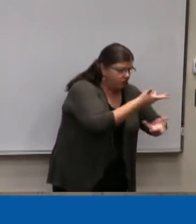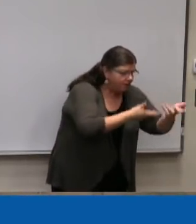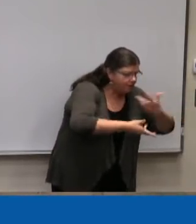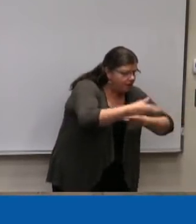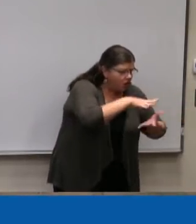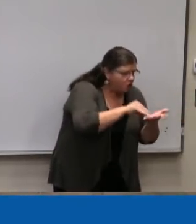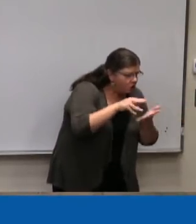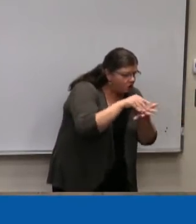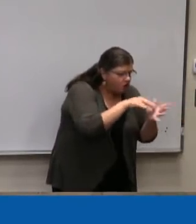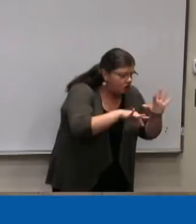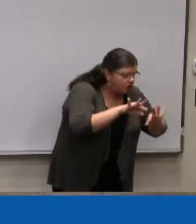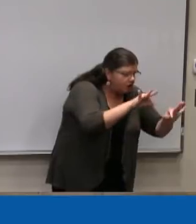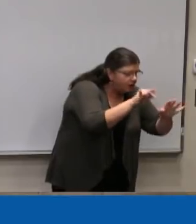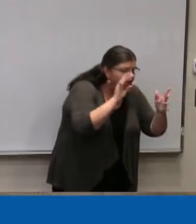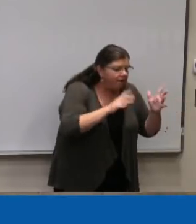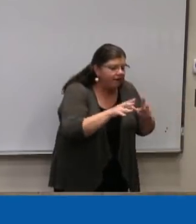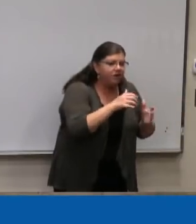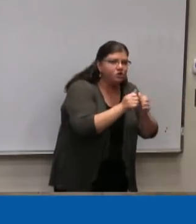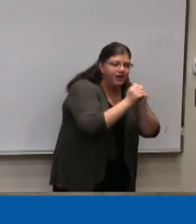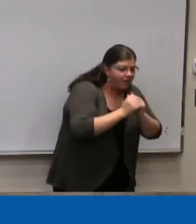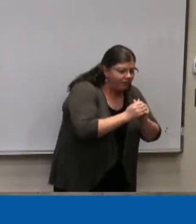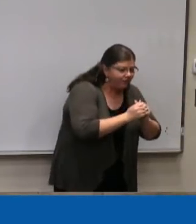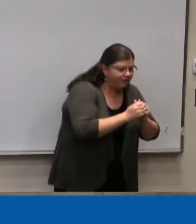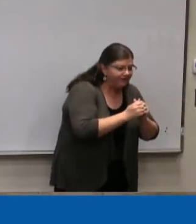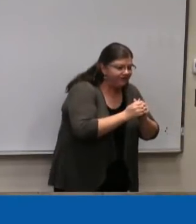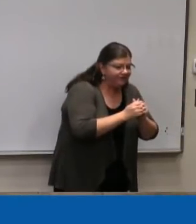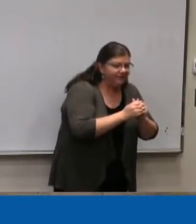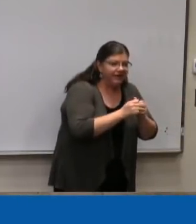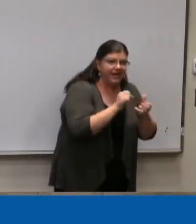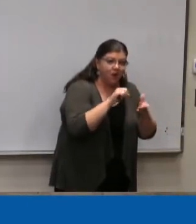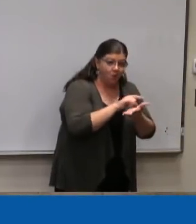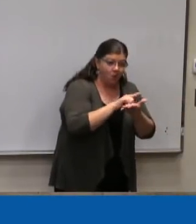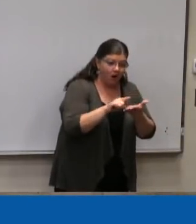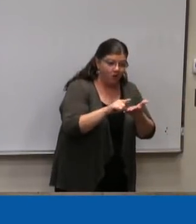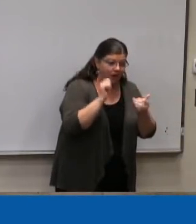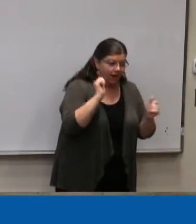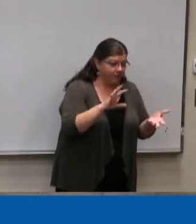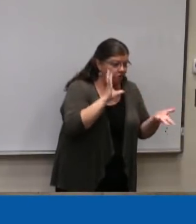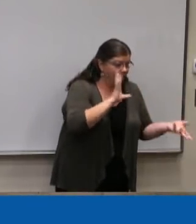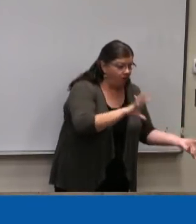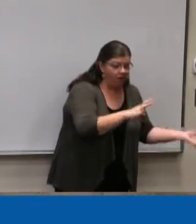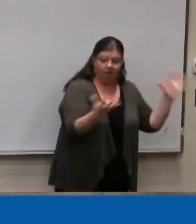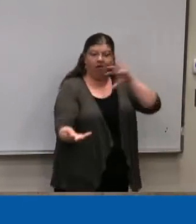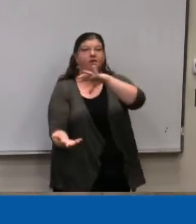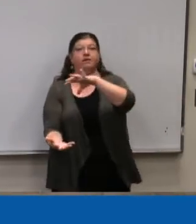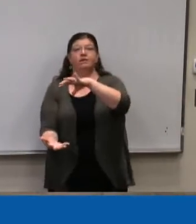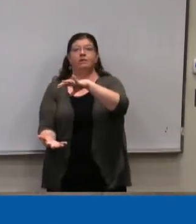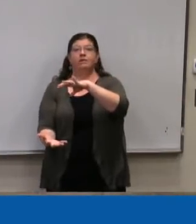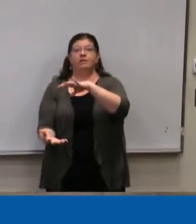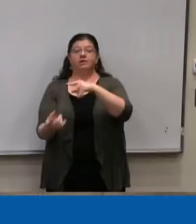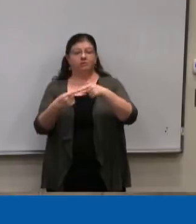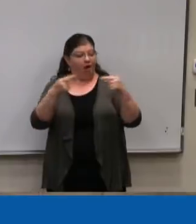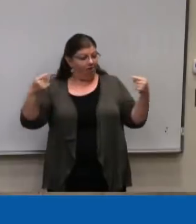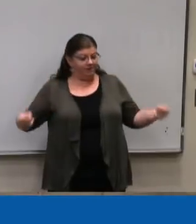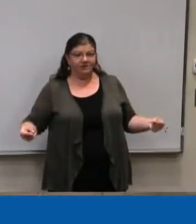to interact with each other, and in the span of a week, we were able to completely switch what we do and go in a different direction and try